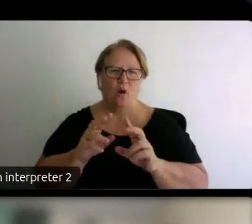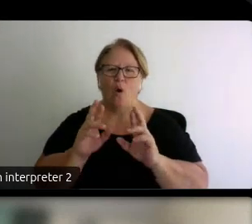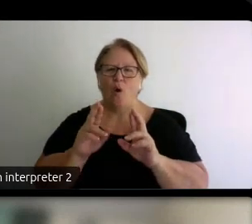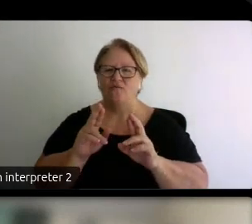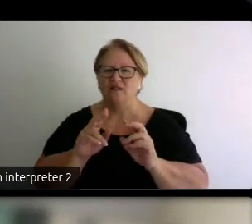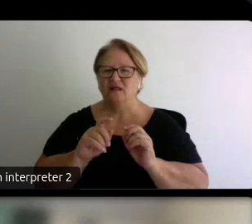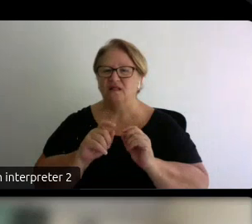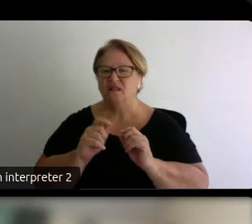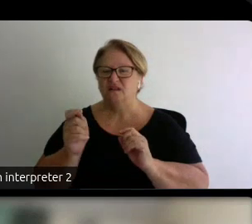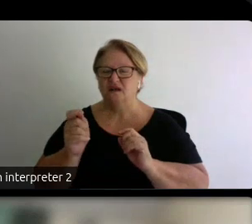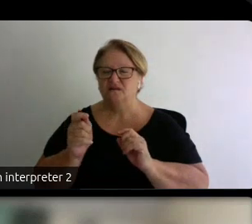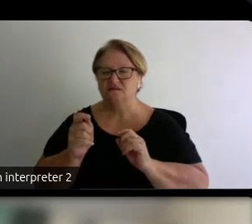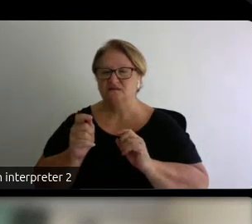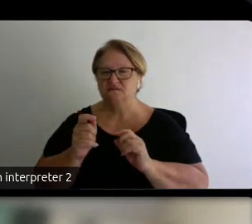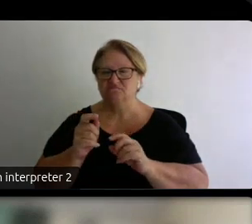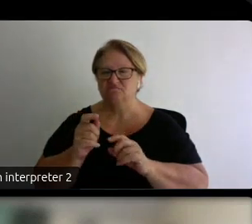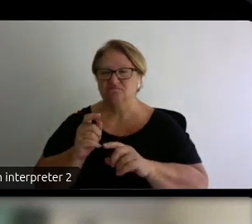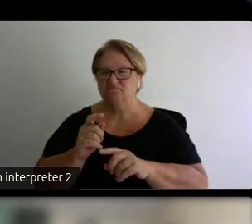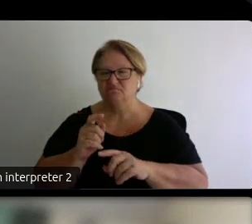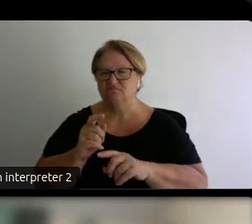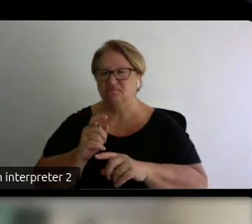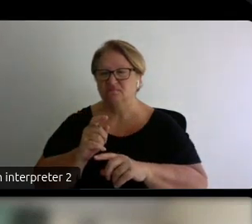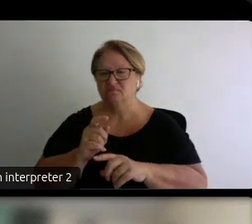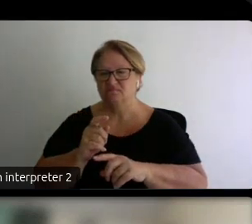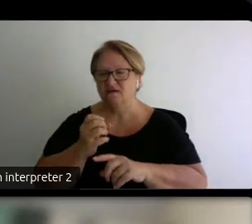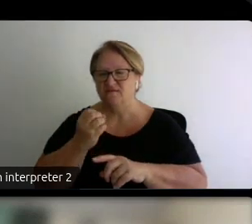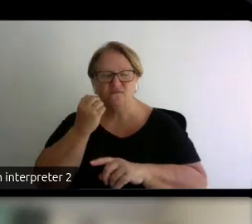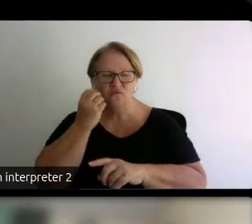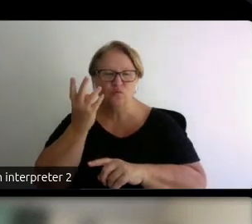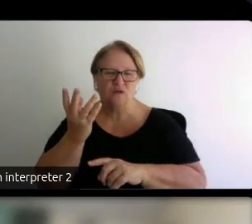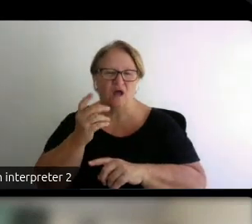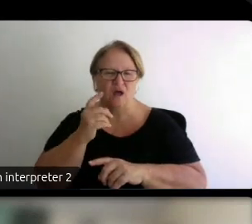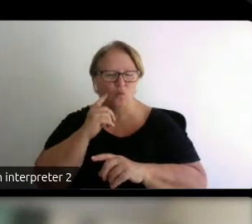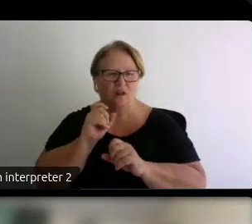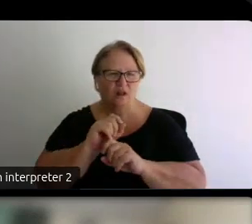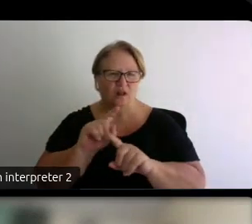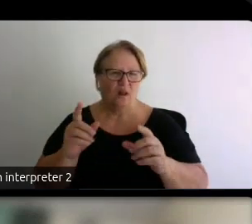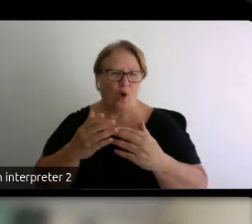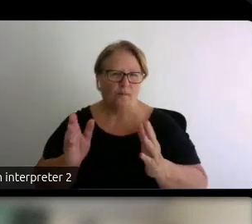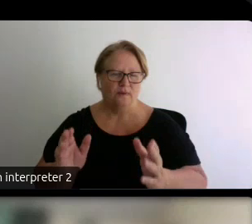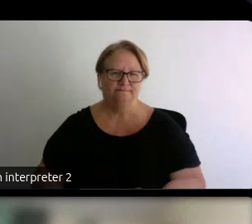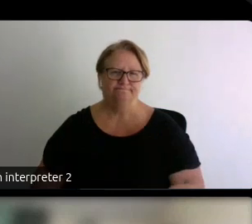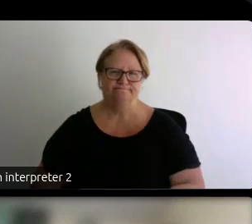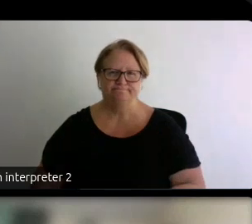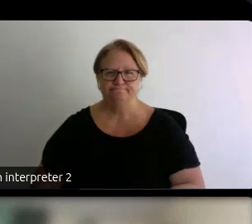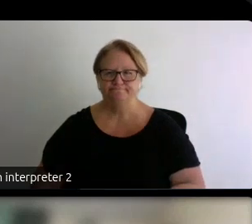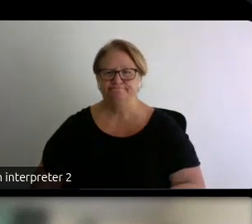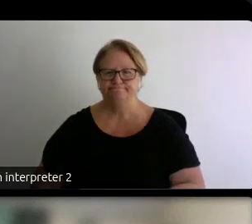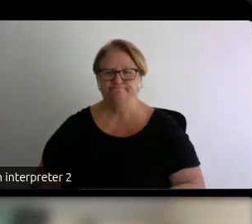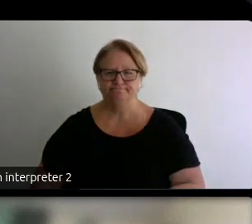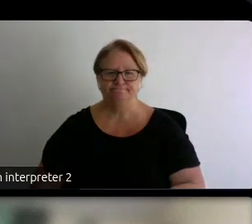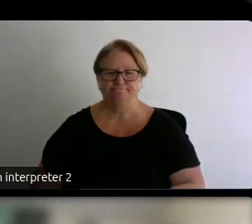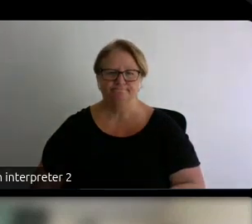um week uh few days we'll have the registrations open for those. You can also watch any of our